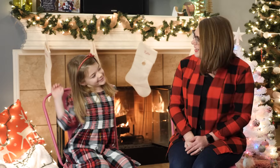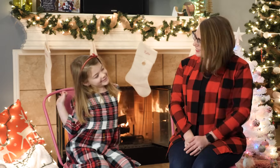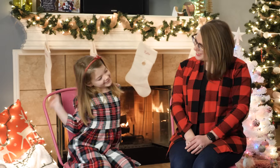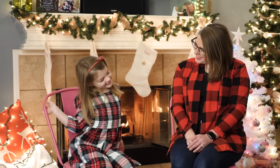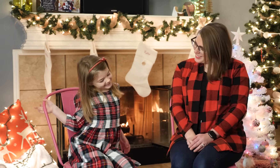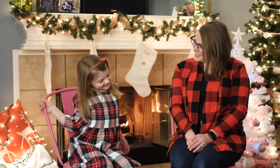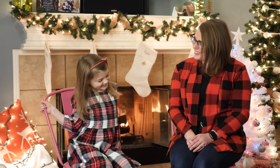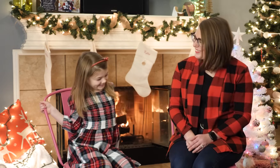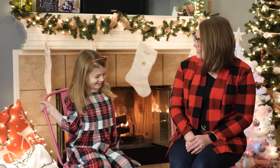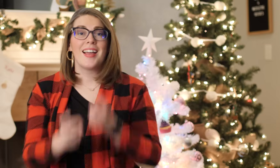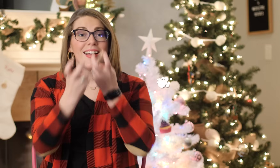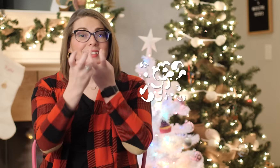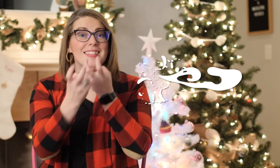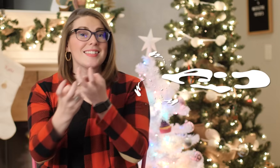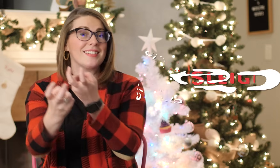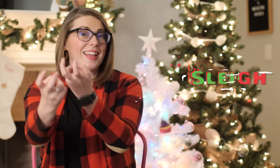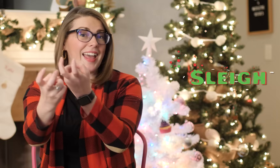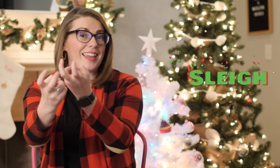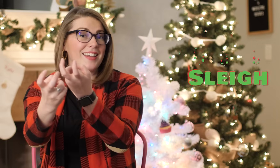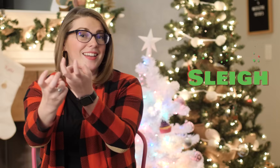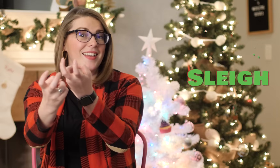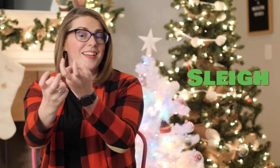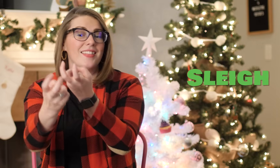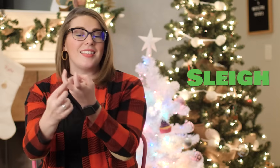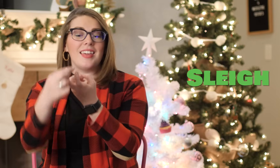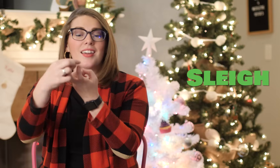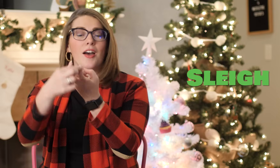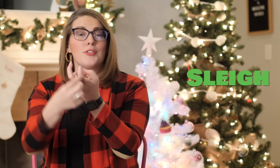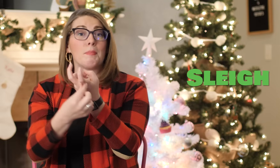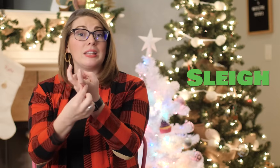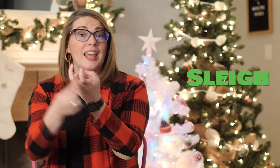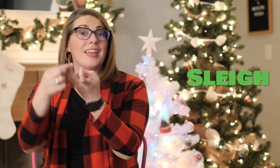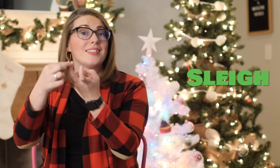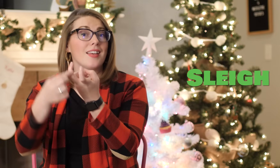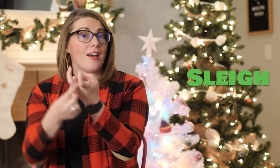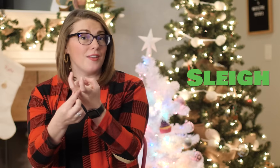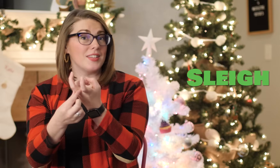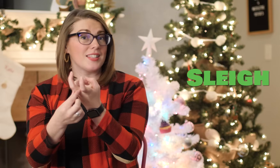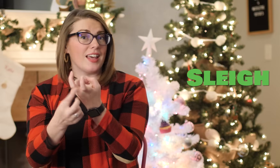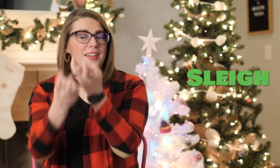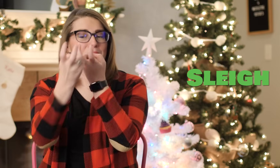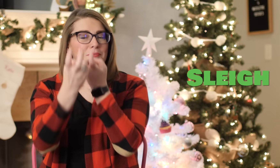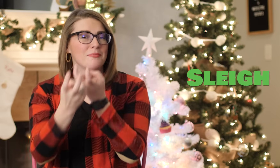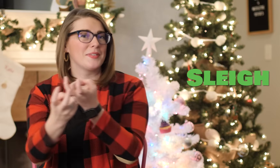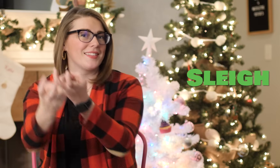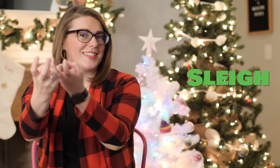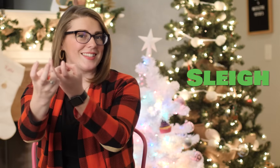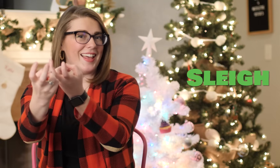Very good. SLEIGH Think of the blades of the sleigh. SLEIGH